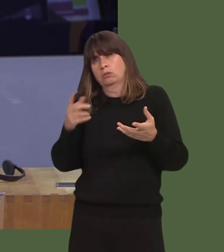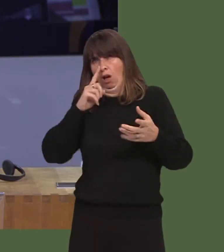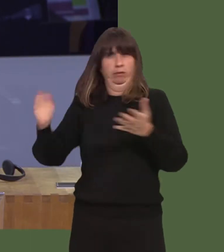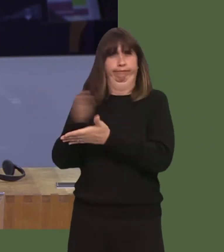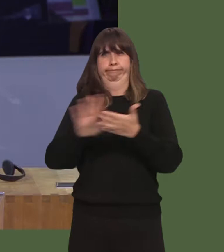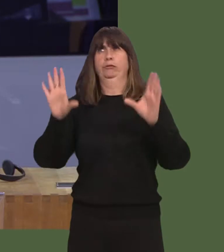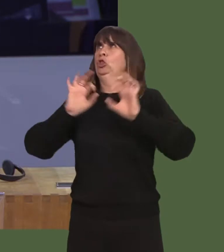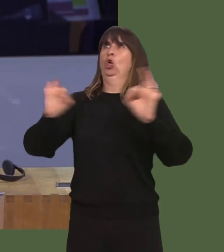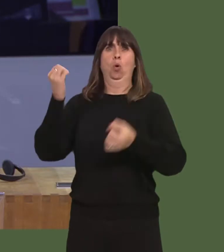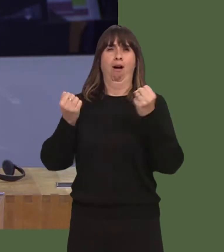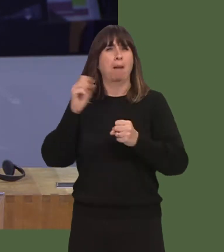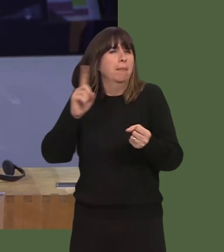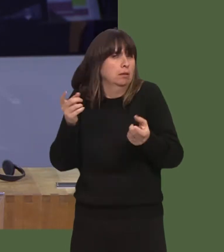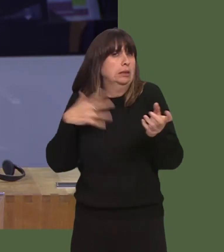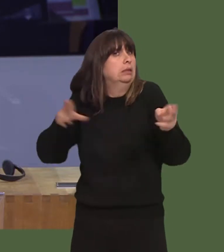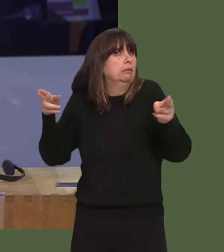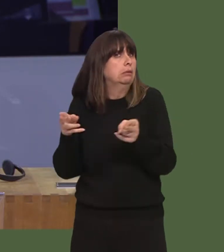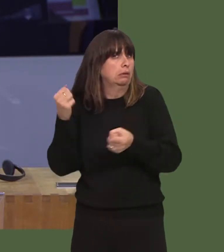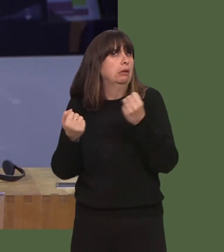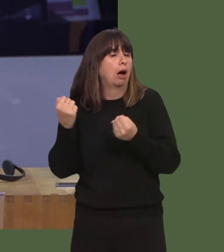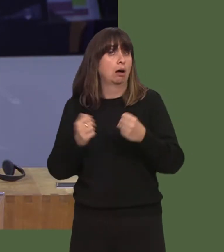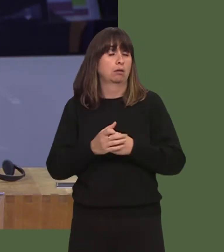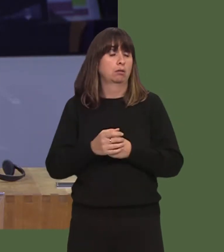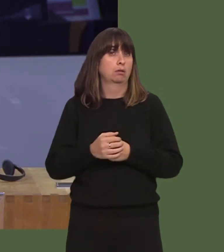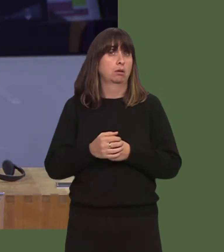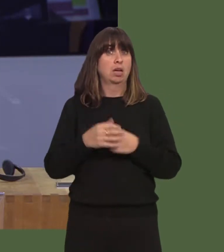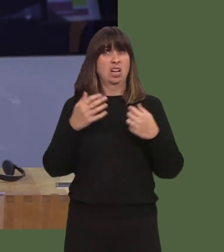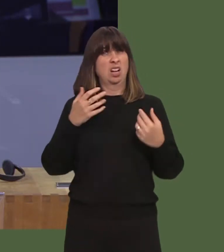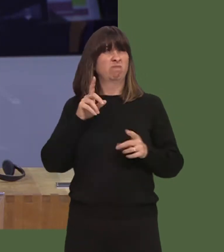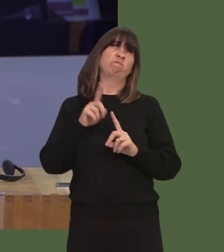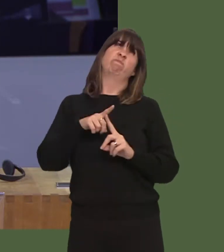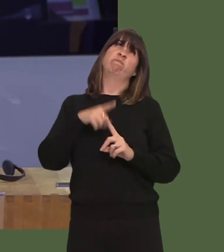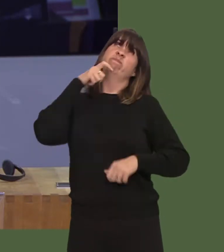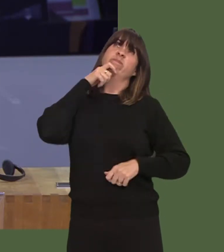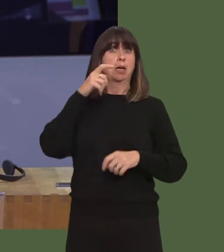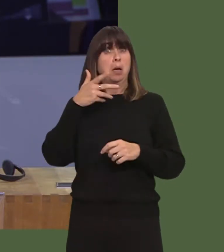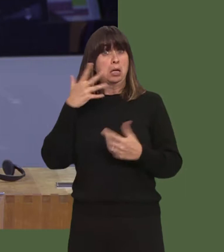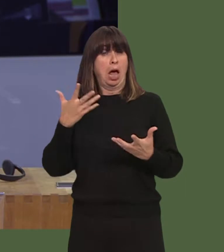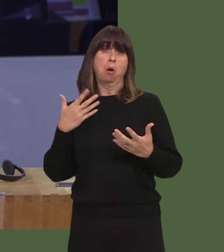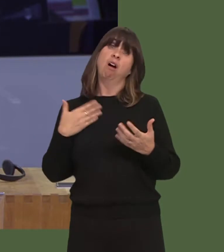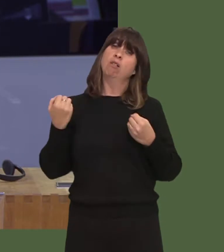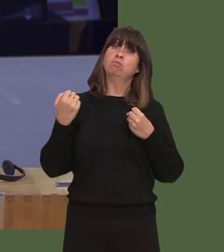For instance, at the moment lots of people are driving into offices to do jobs that they could probably do at home.